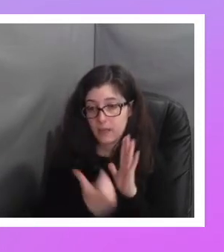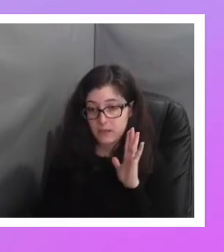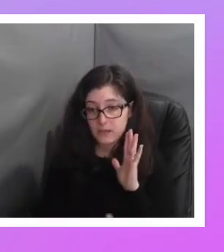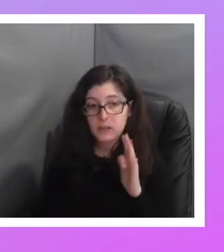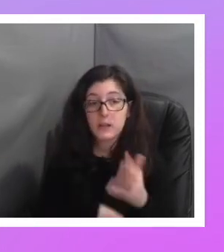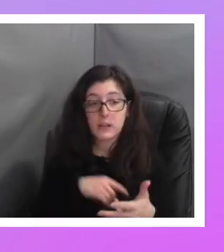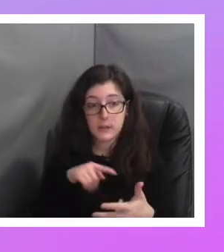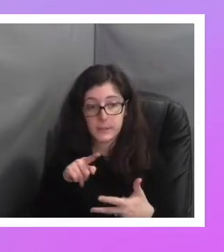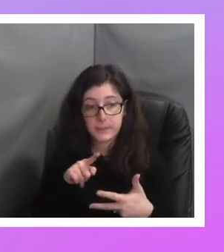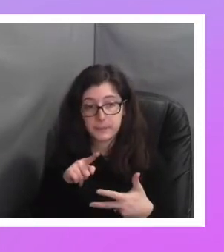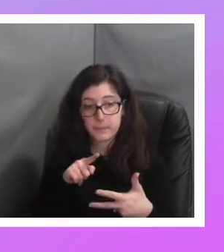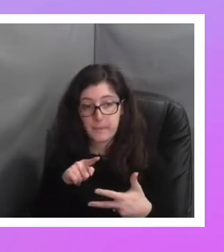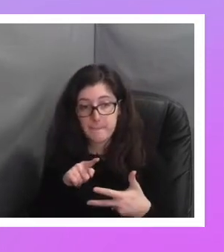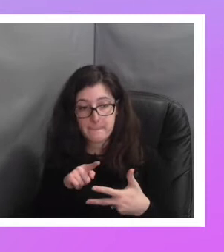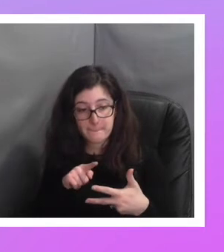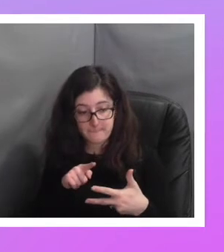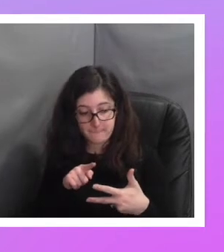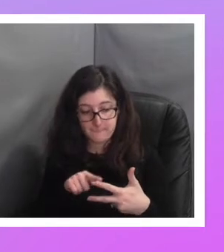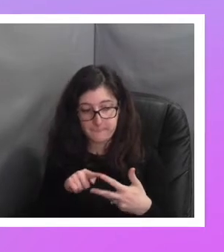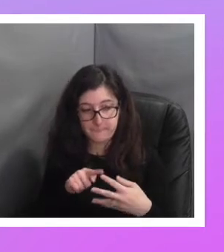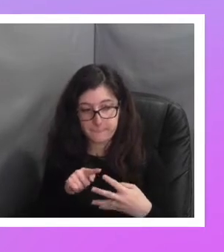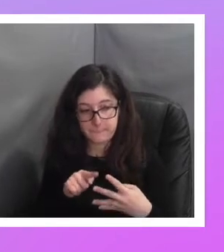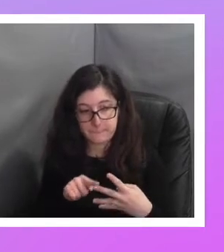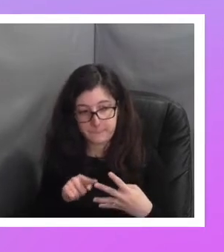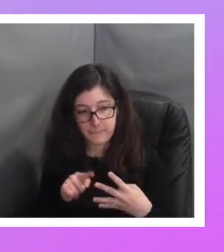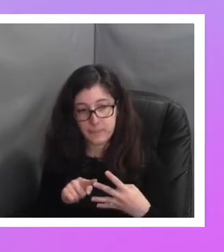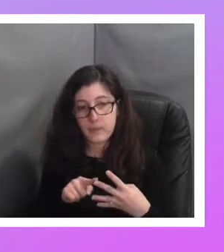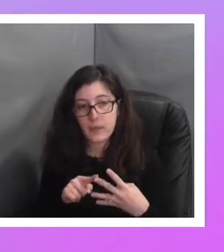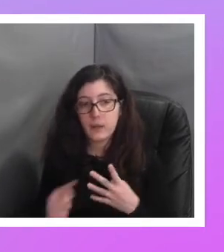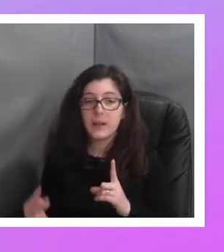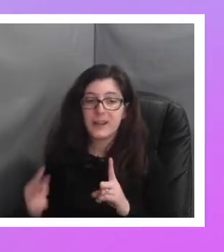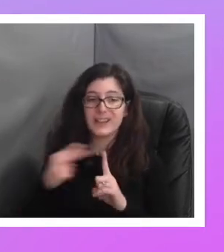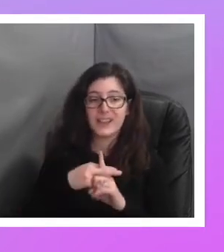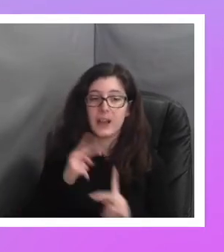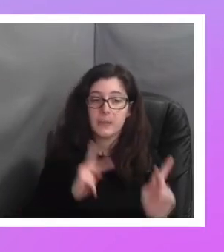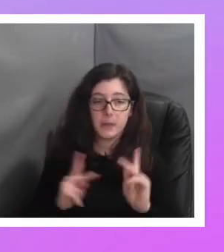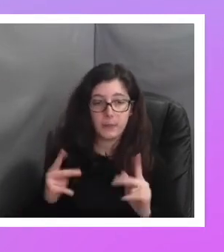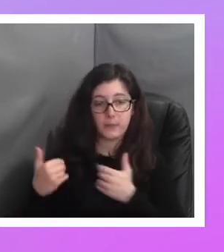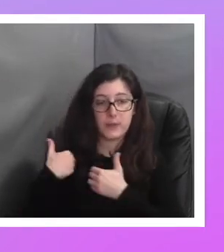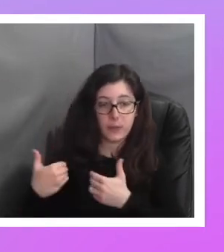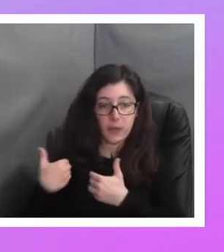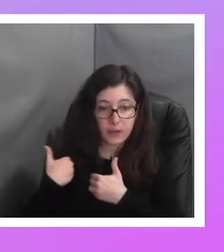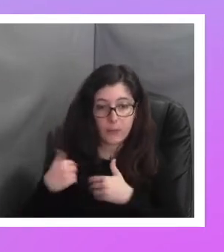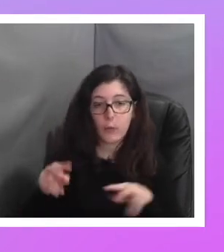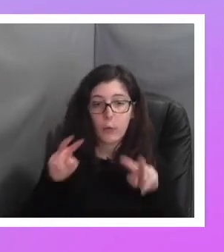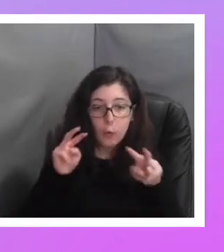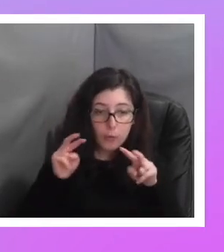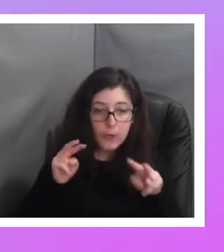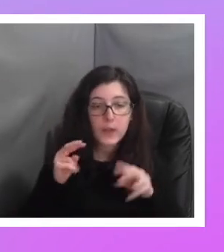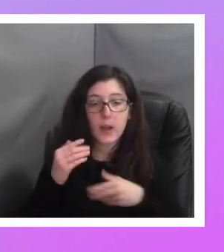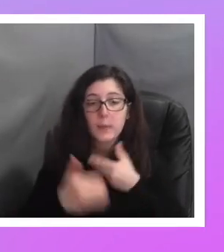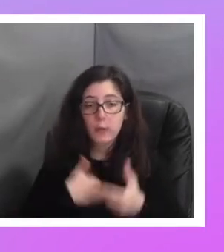for both getting it done, oversight of getting it done, tracking and reporting on progress,